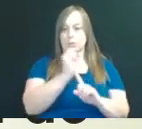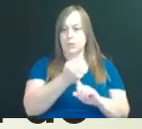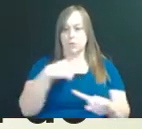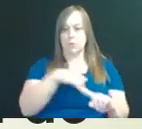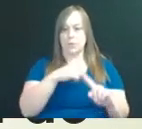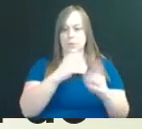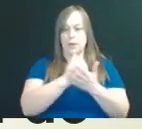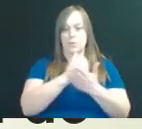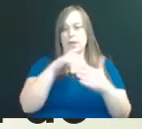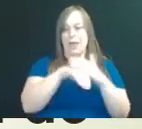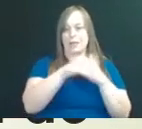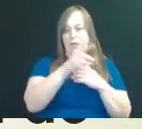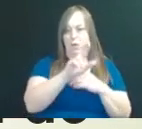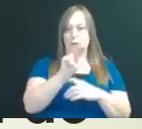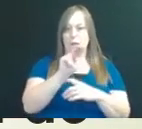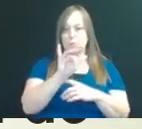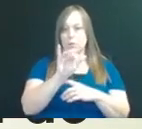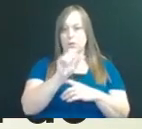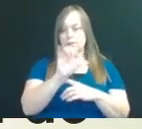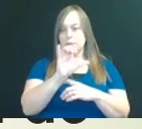with ACCES-VR or with the Commission for the Blind.